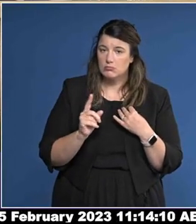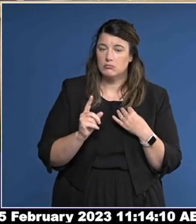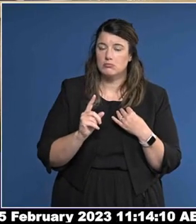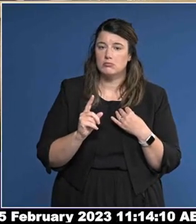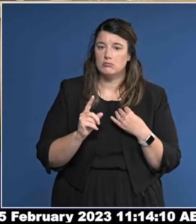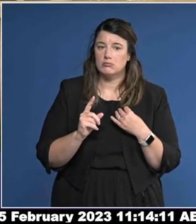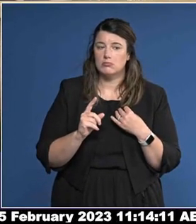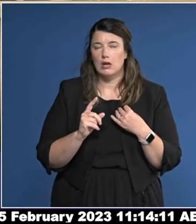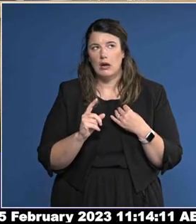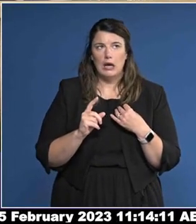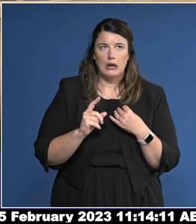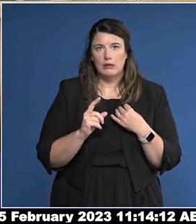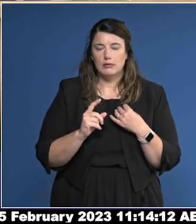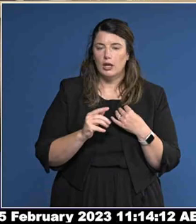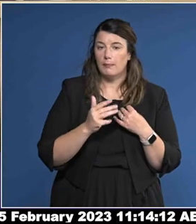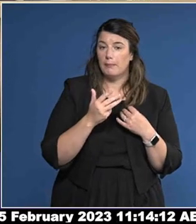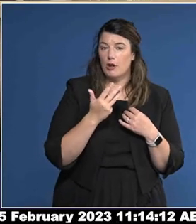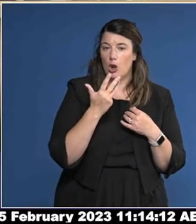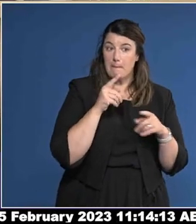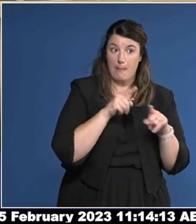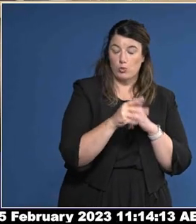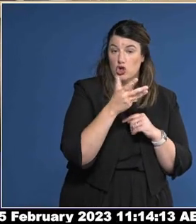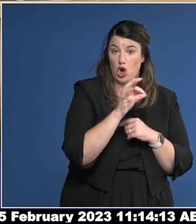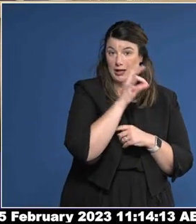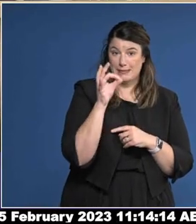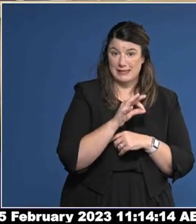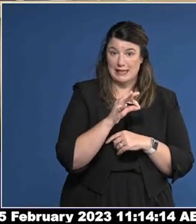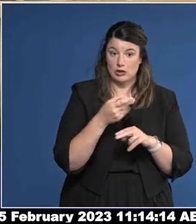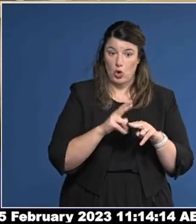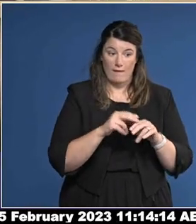at least 90 per cent of the administration work was undertaken at each of the sites and